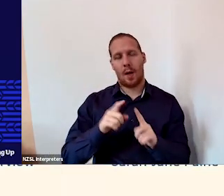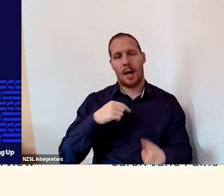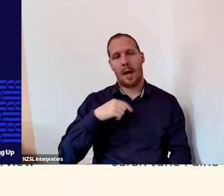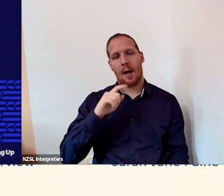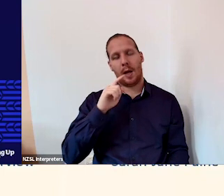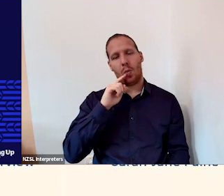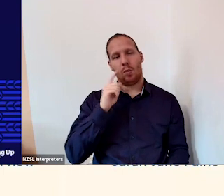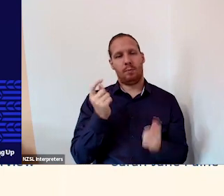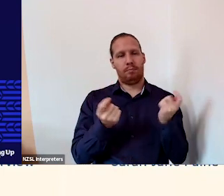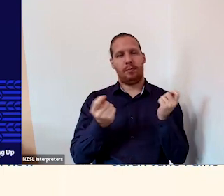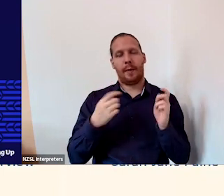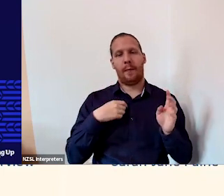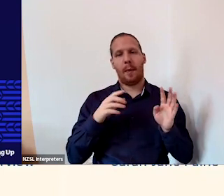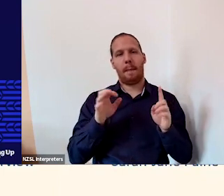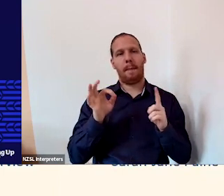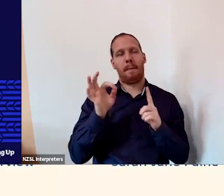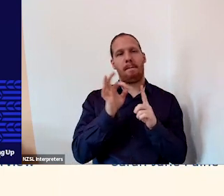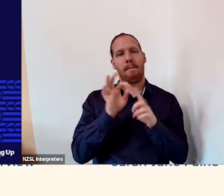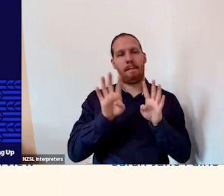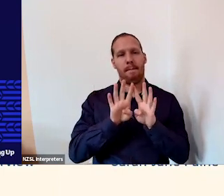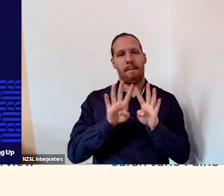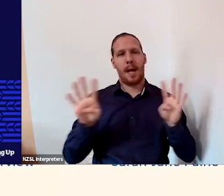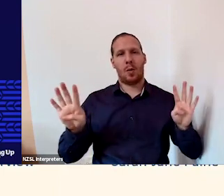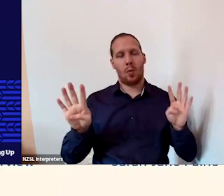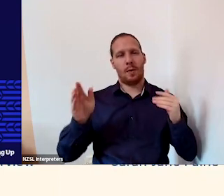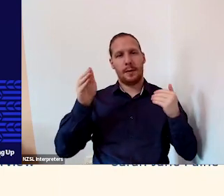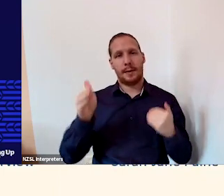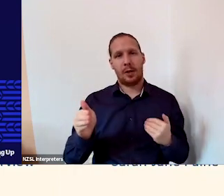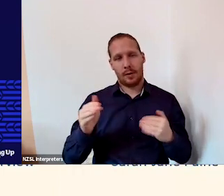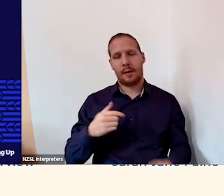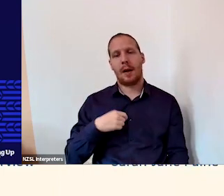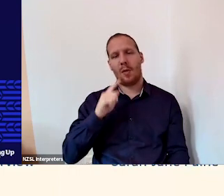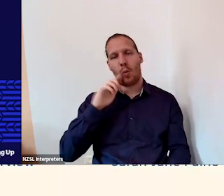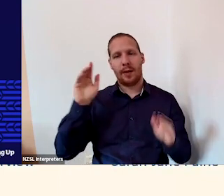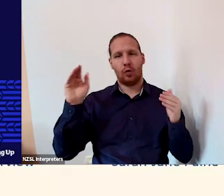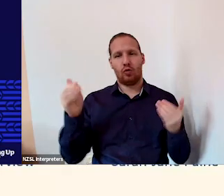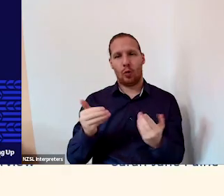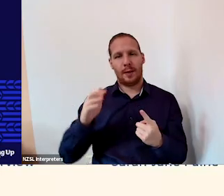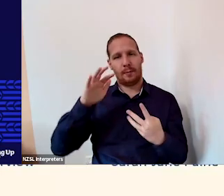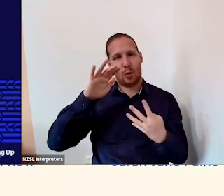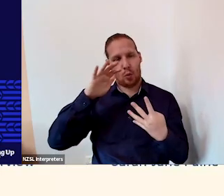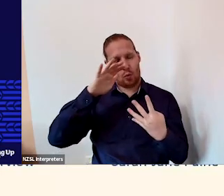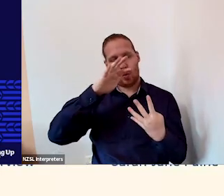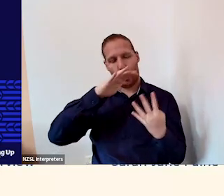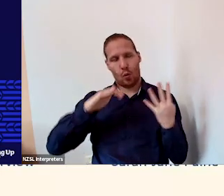We have guests joining us today for that. And I look forward to, introducing you to them later in this webinar